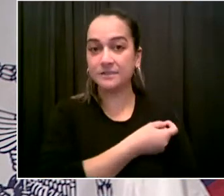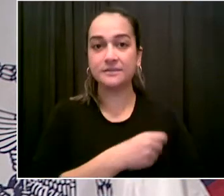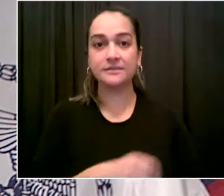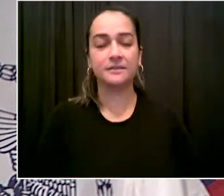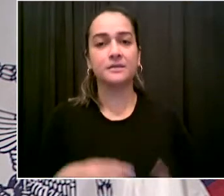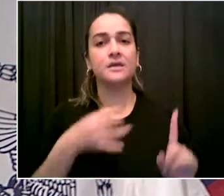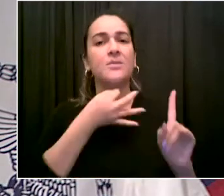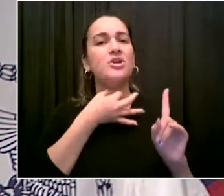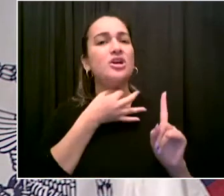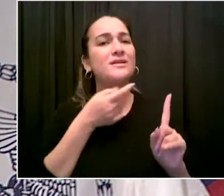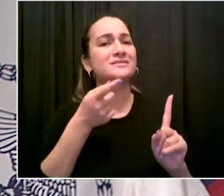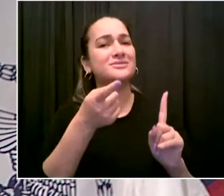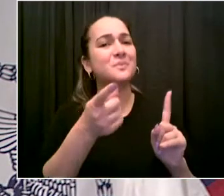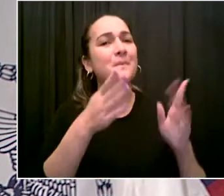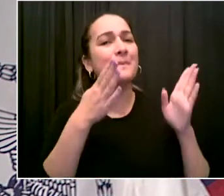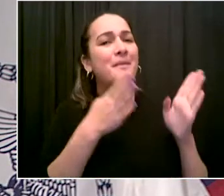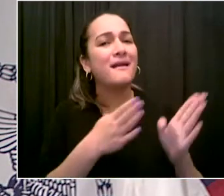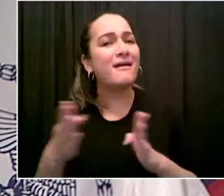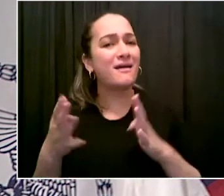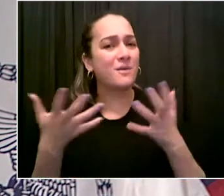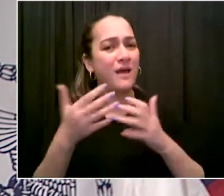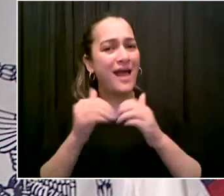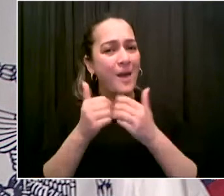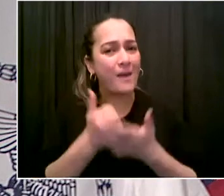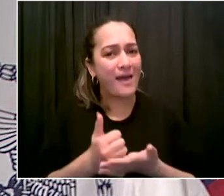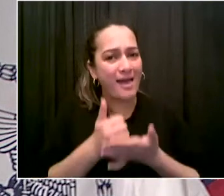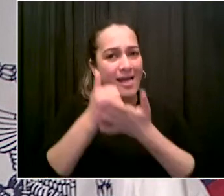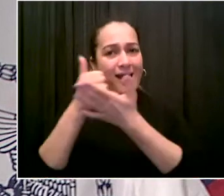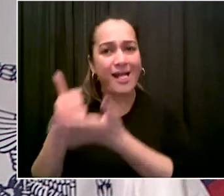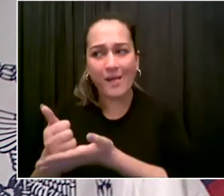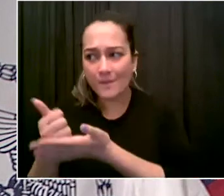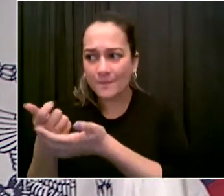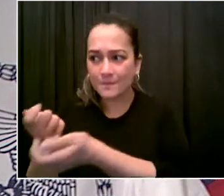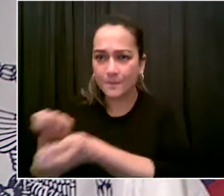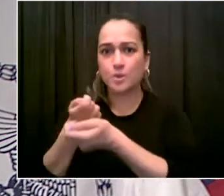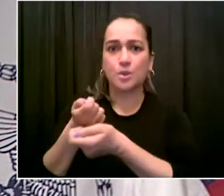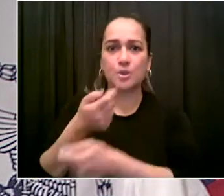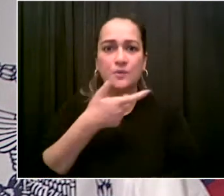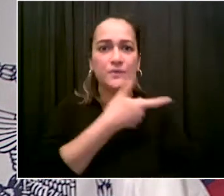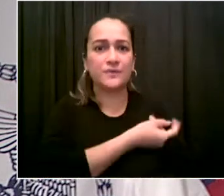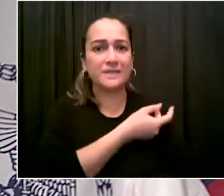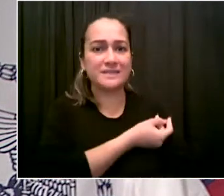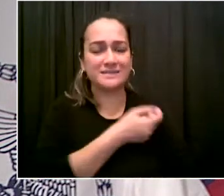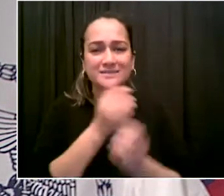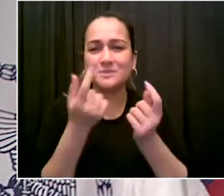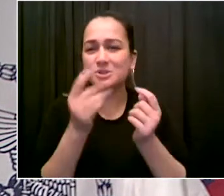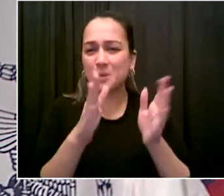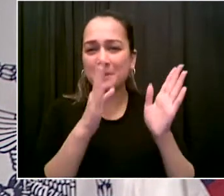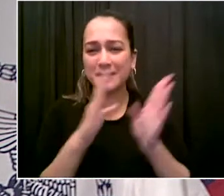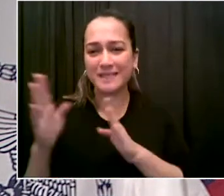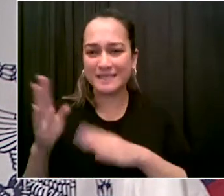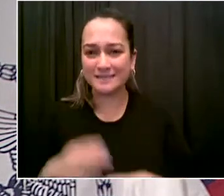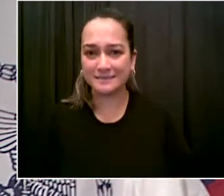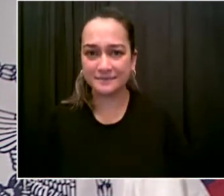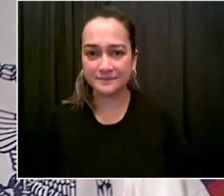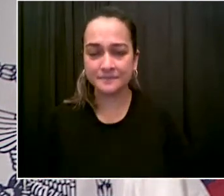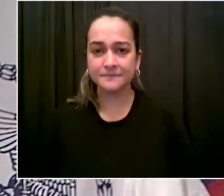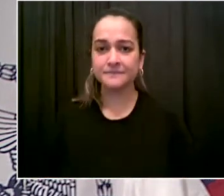MBNUERS THAT SPEAKS TO THIS IDEA HOW VACCINATIONS ARE